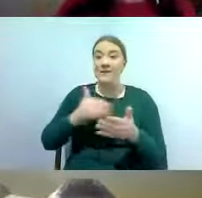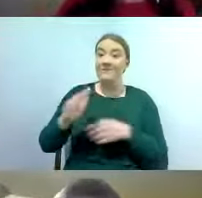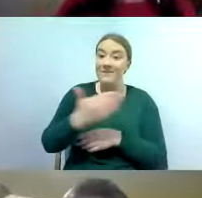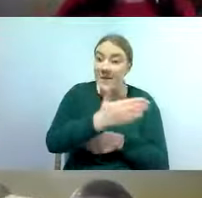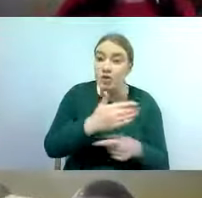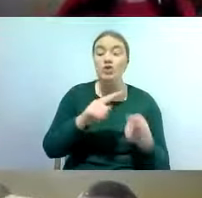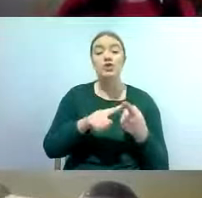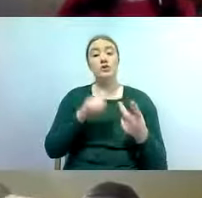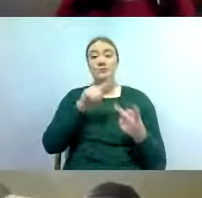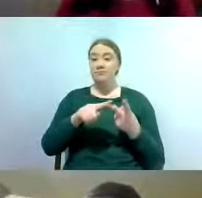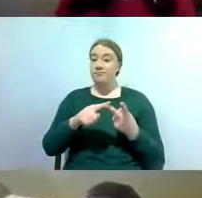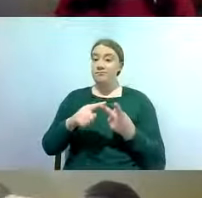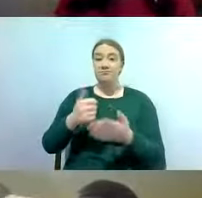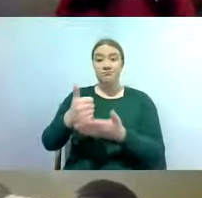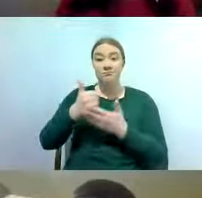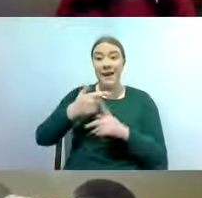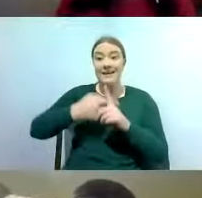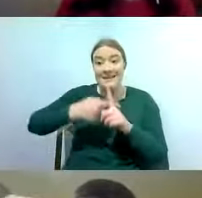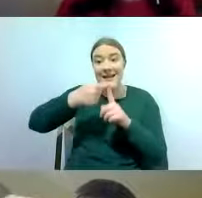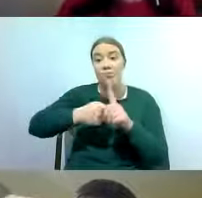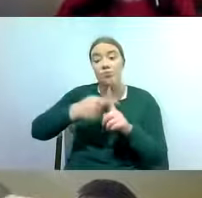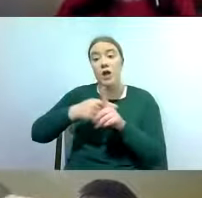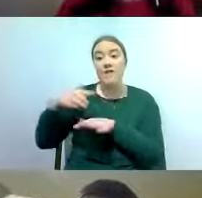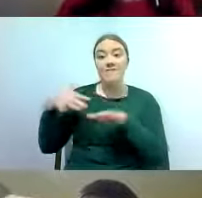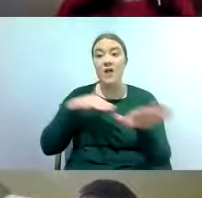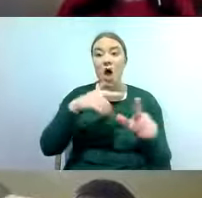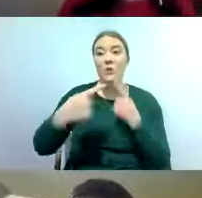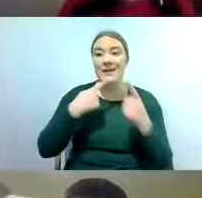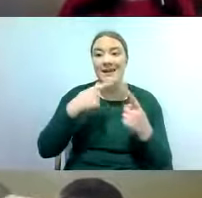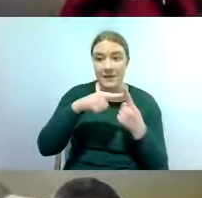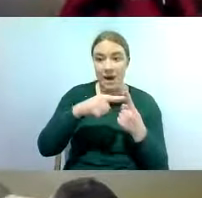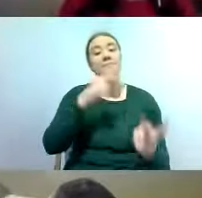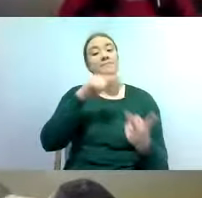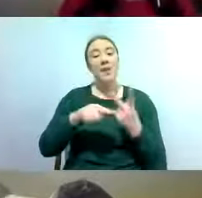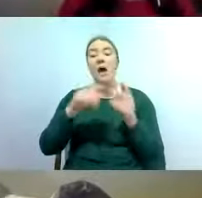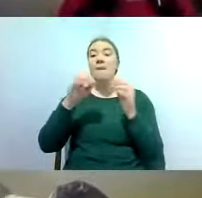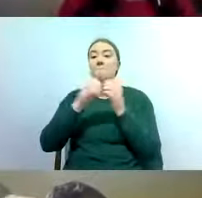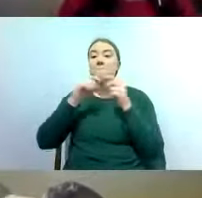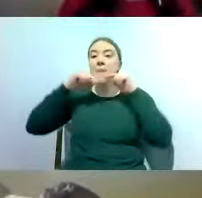providing things like temperature and flow data the bible society the anglers there would help us